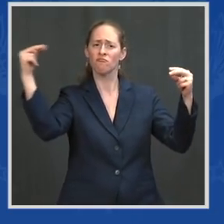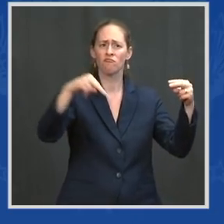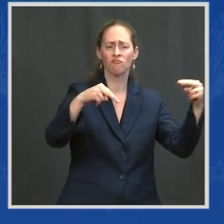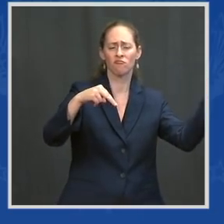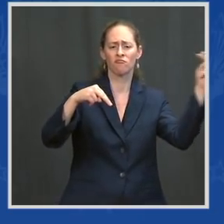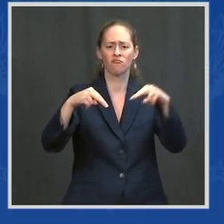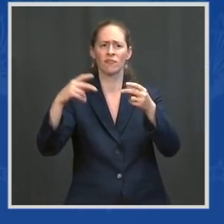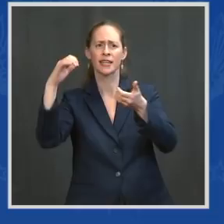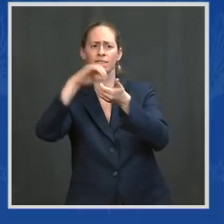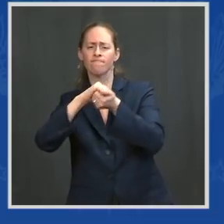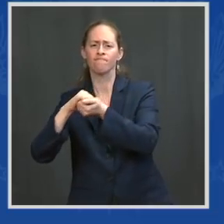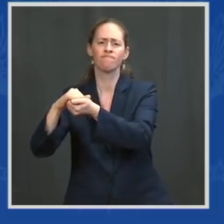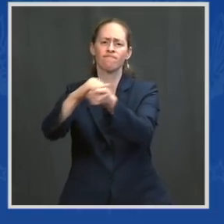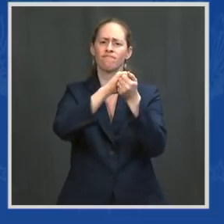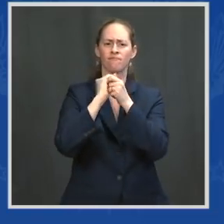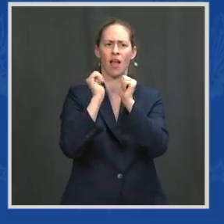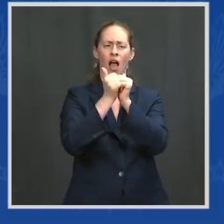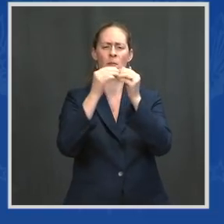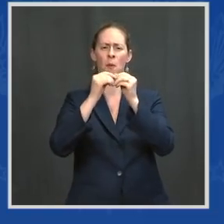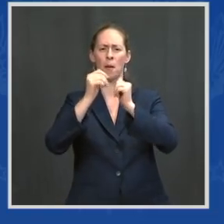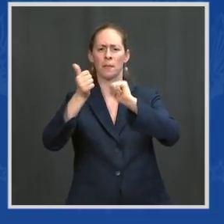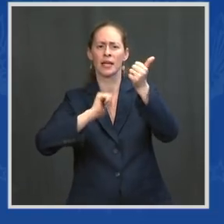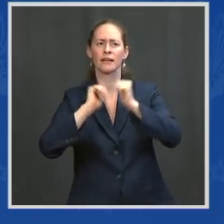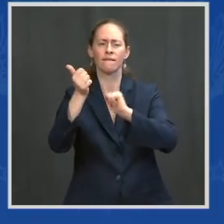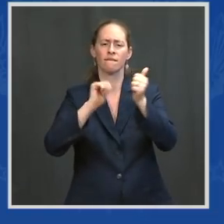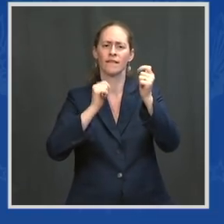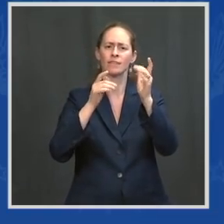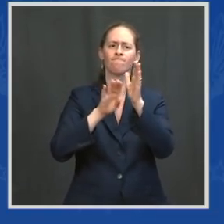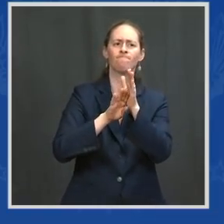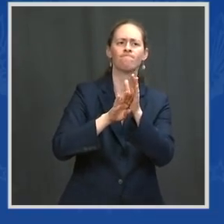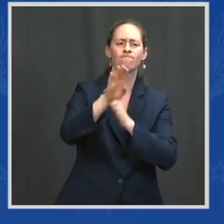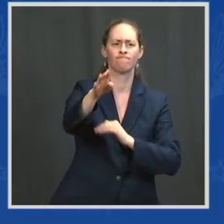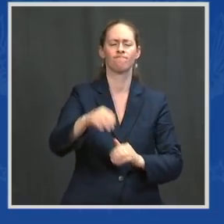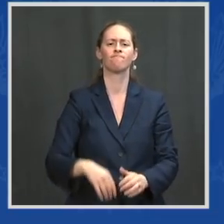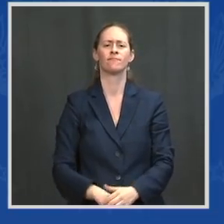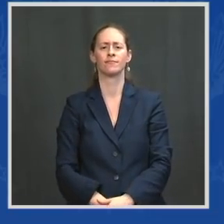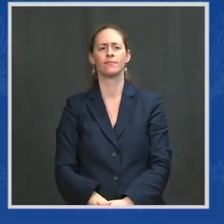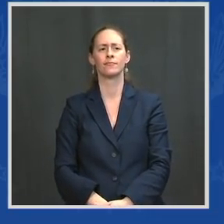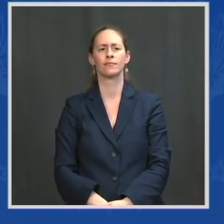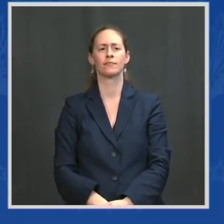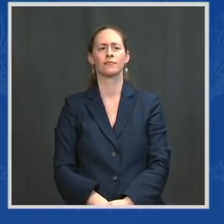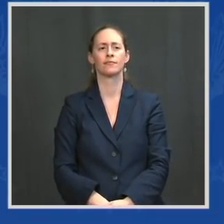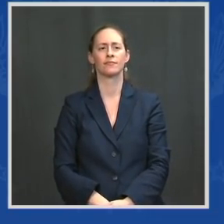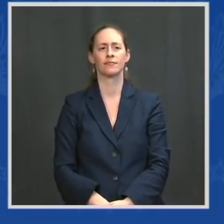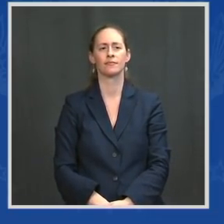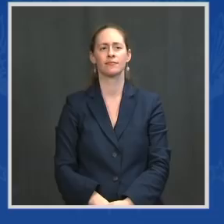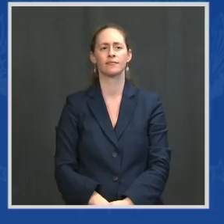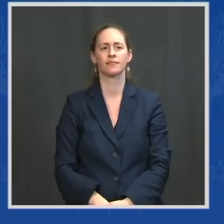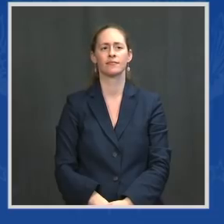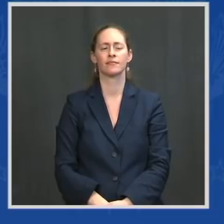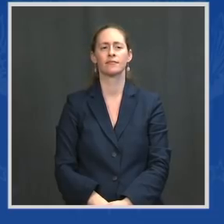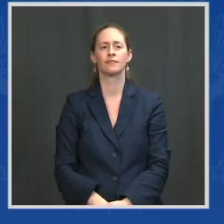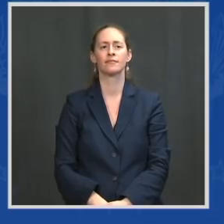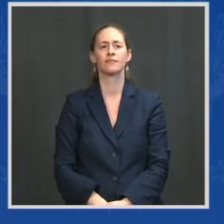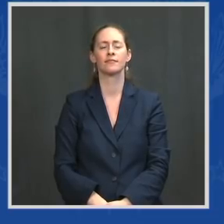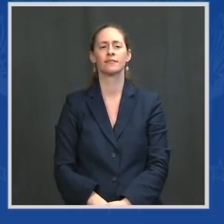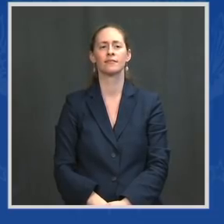What's the first thing that anybody asks you when they want to put a new facility here in your city? "How close is the interstate?